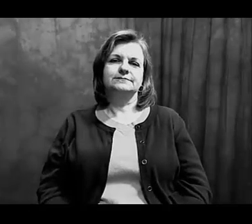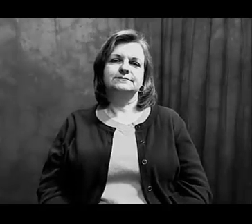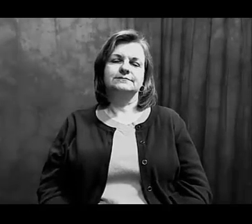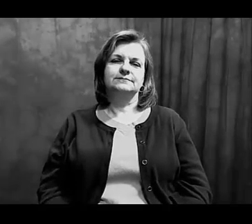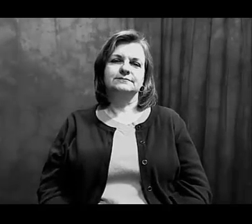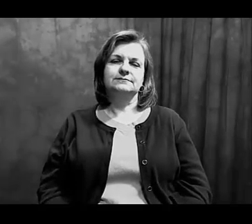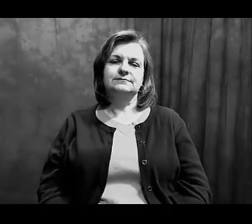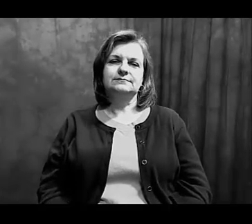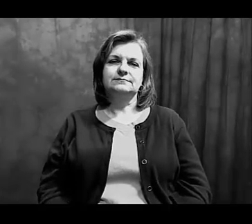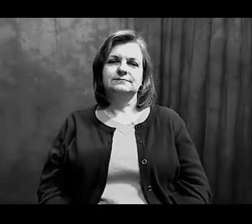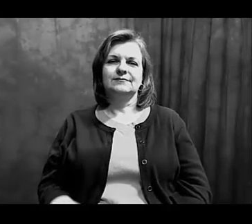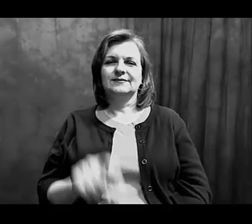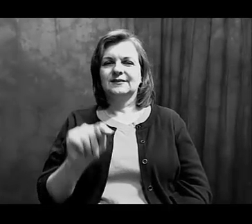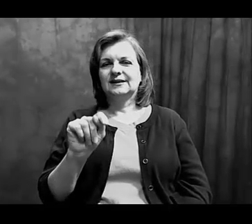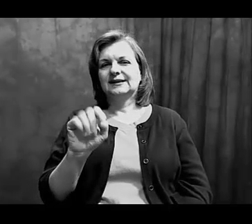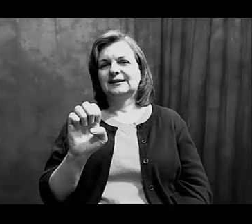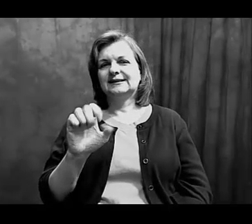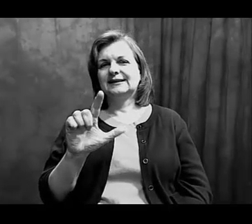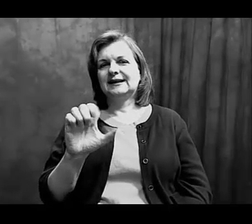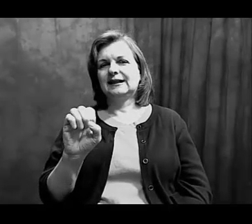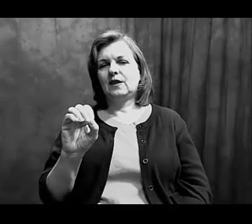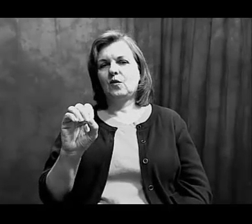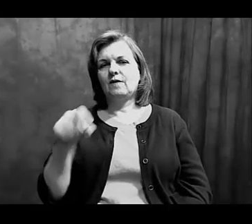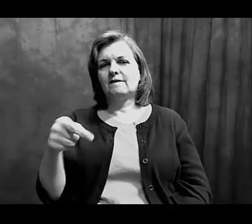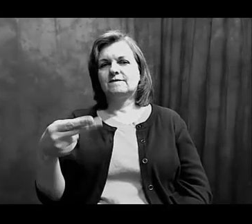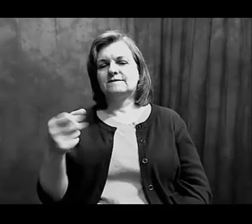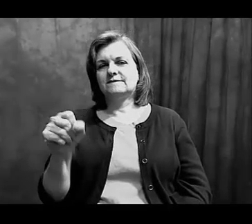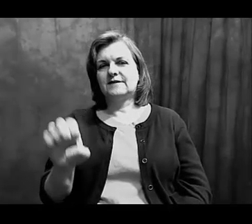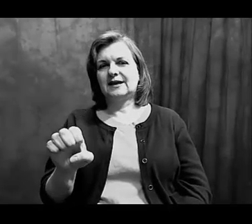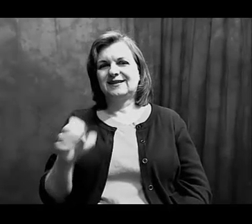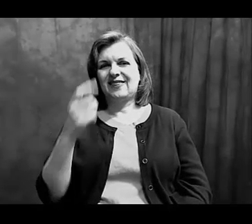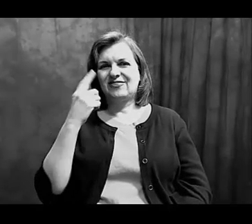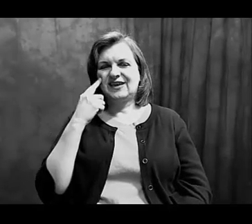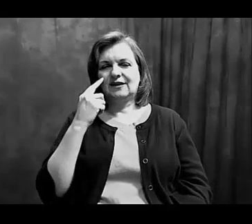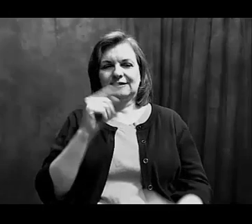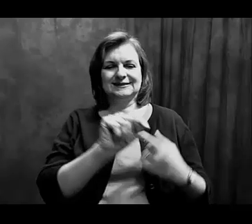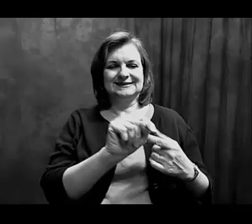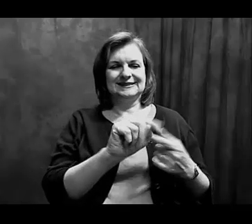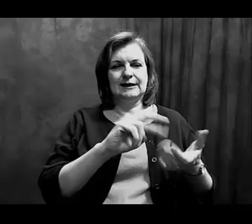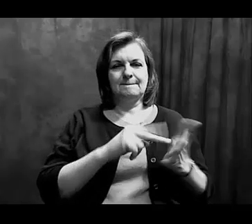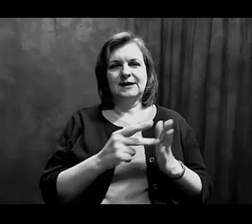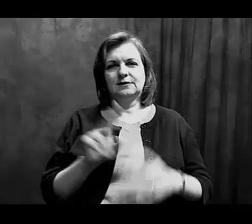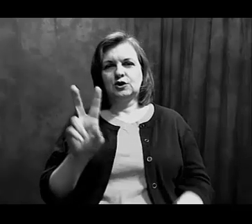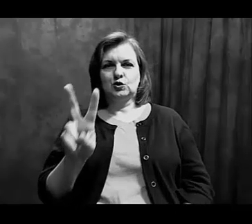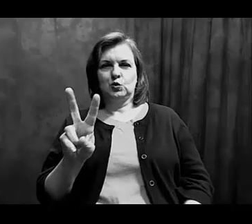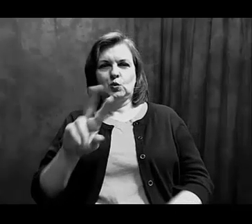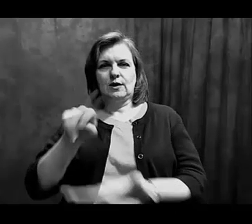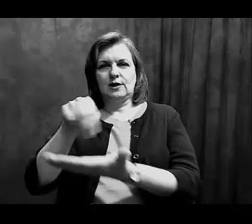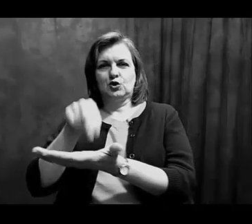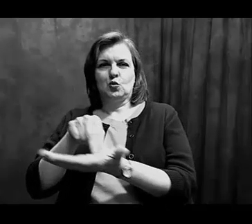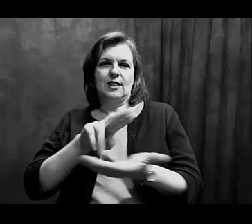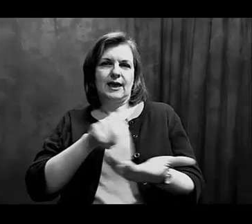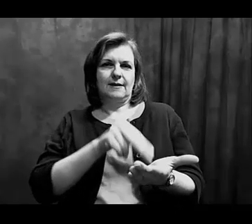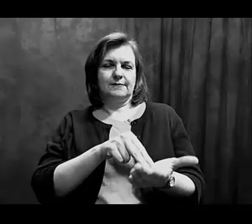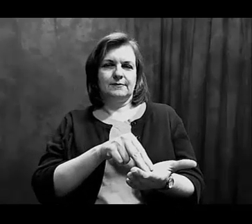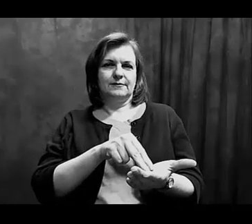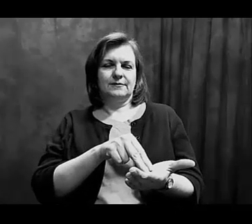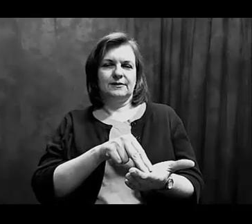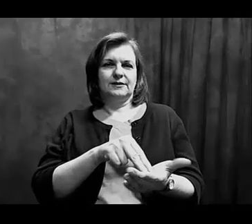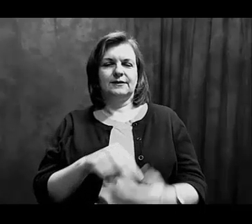Telophase - Telophase = two nuclei so the cells are coming